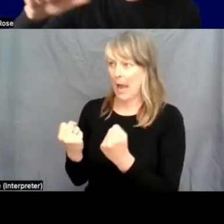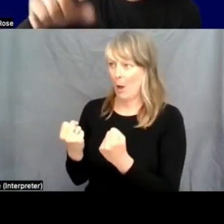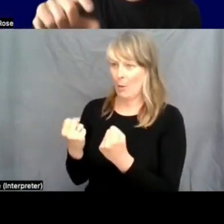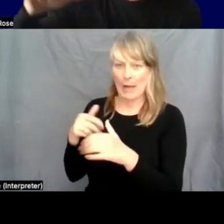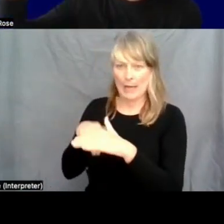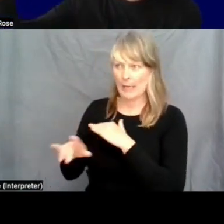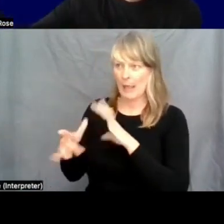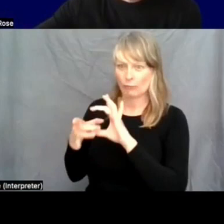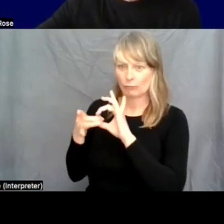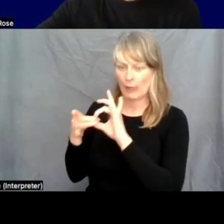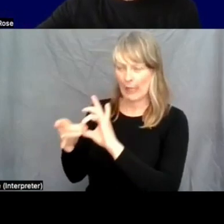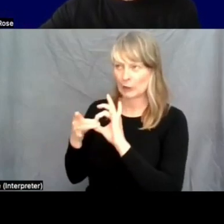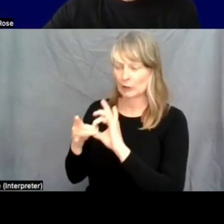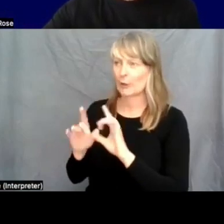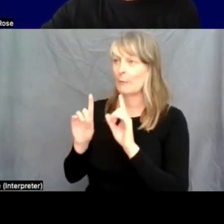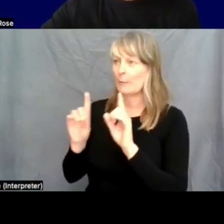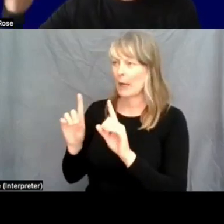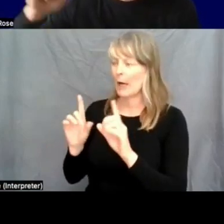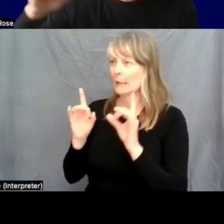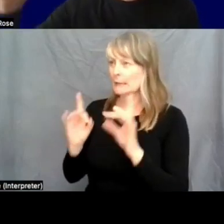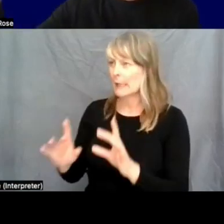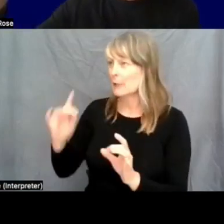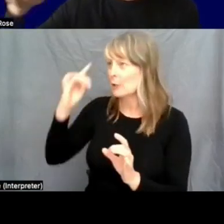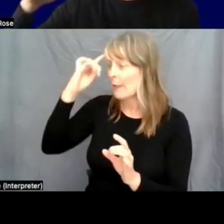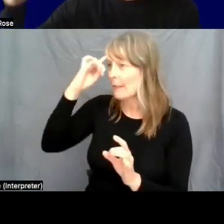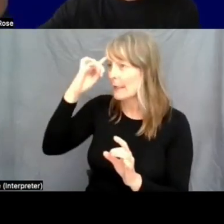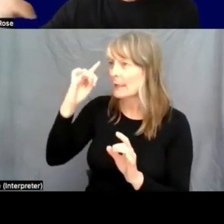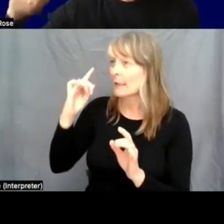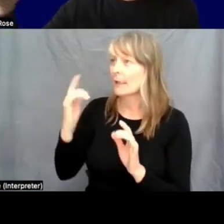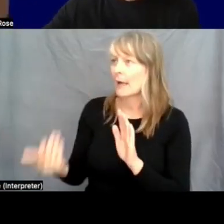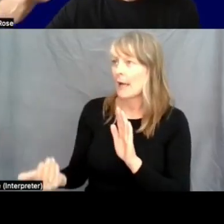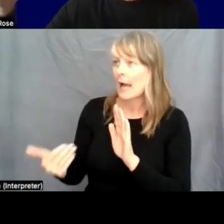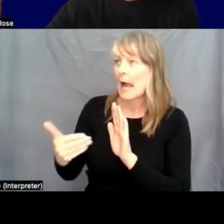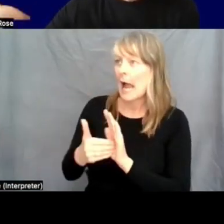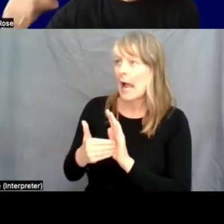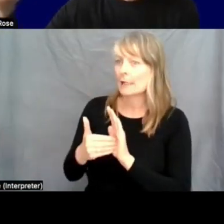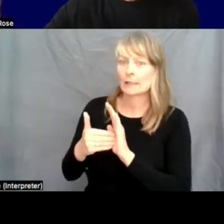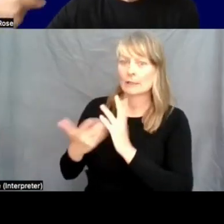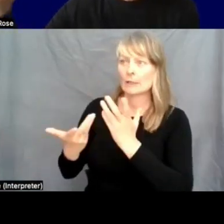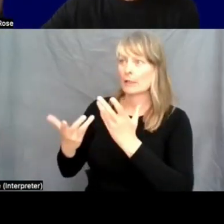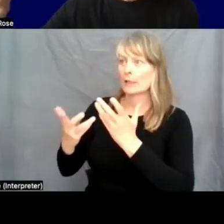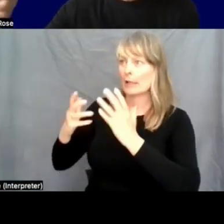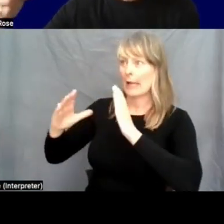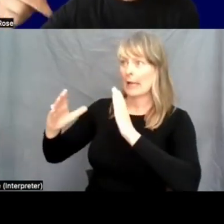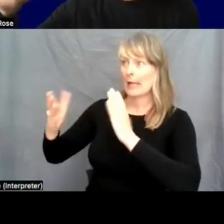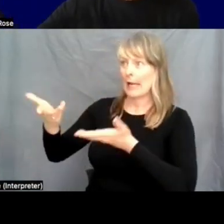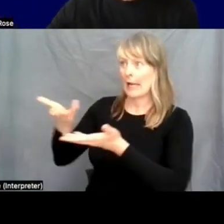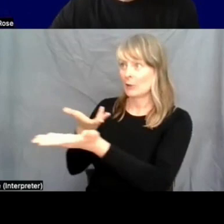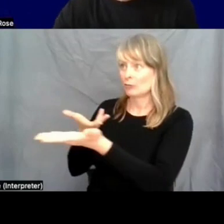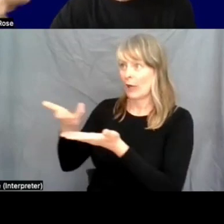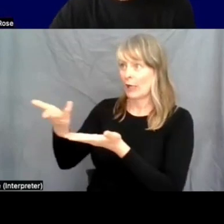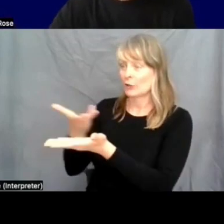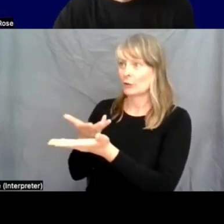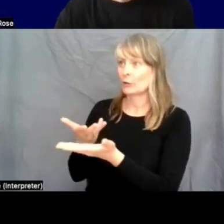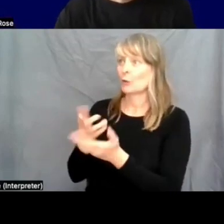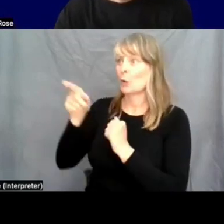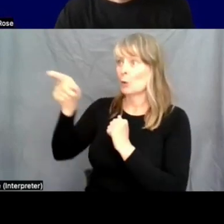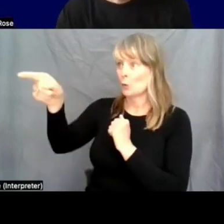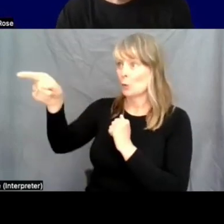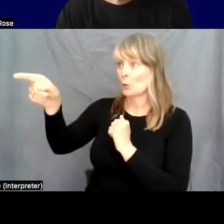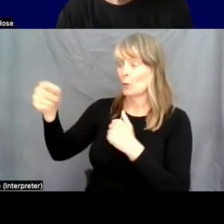about a third element coming in to that interaction, so it's the you, the I, and the it, coming in to things.